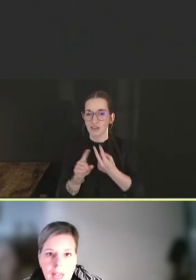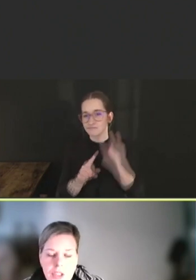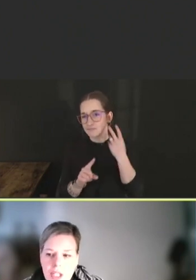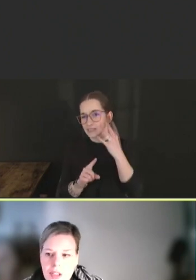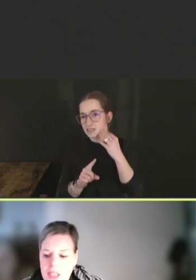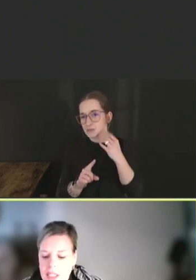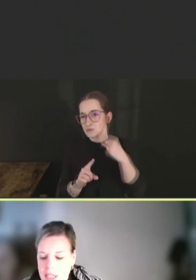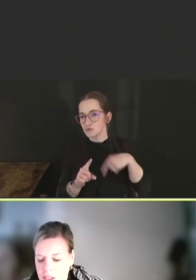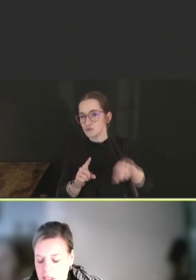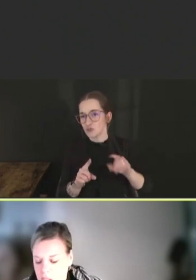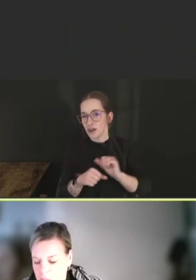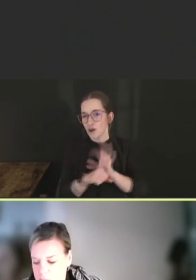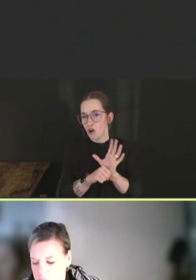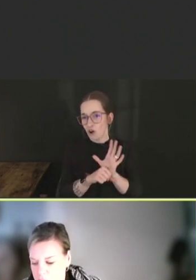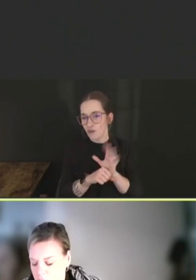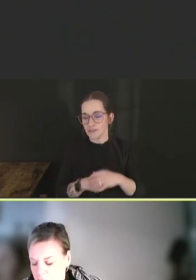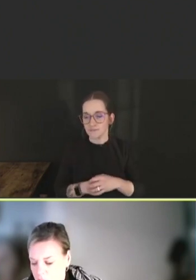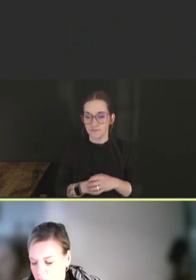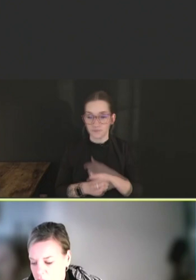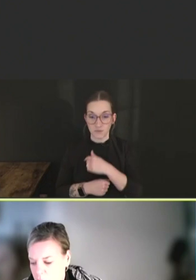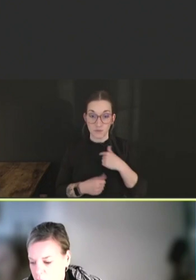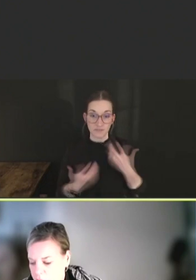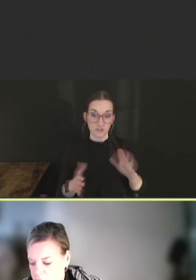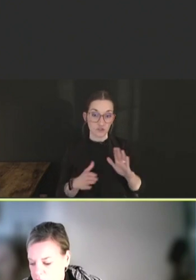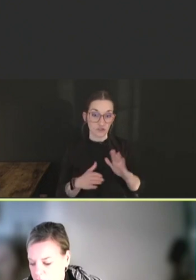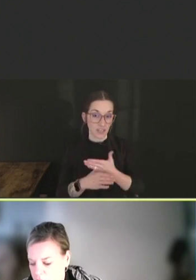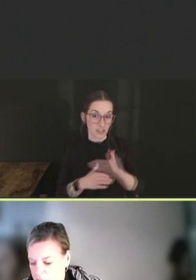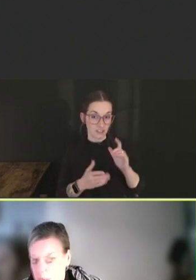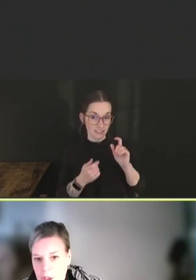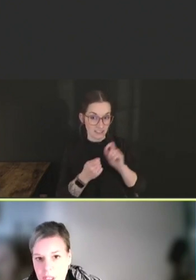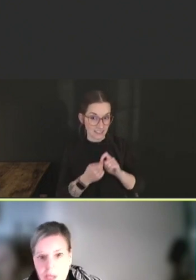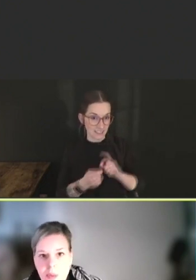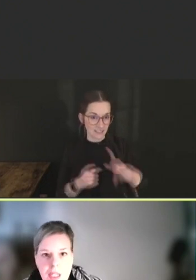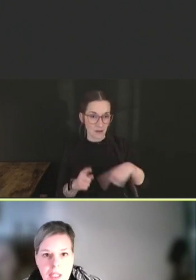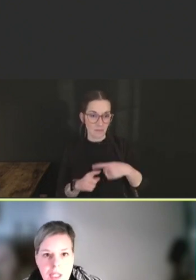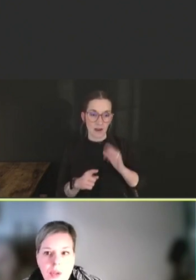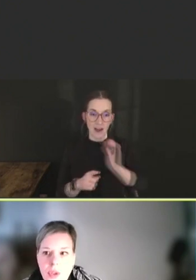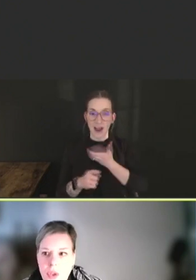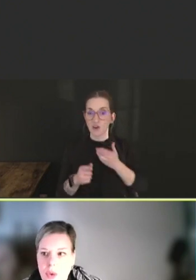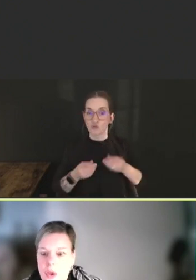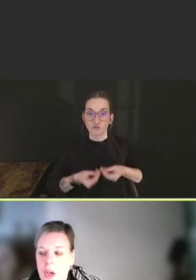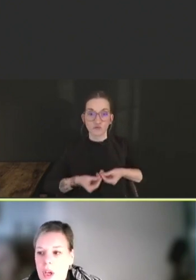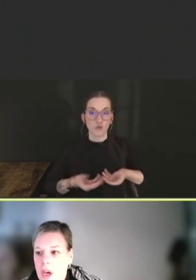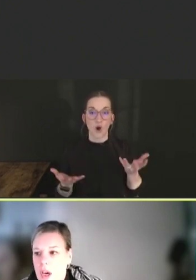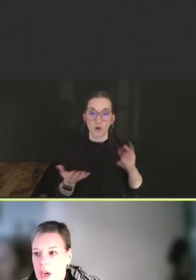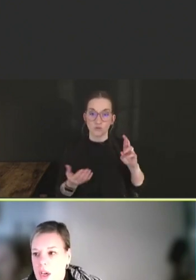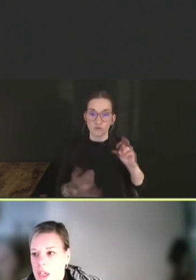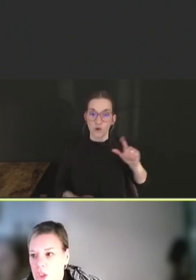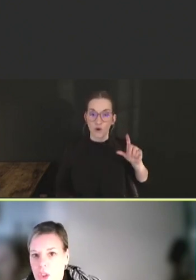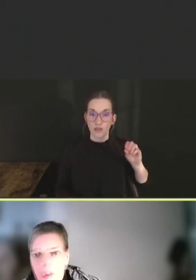We have shared the details in terms of our rollout experience, and we continue to ensure